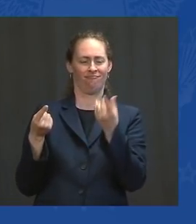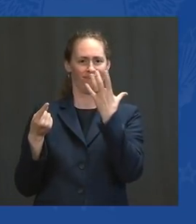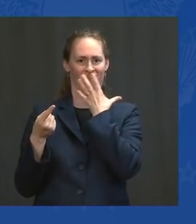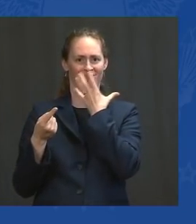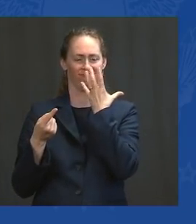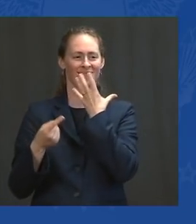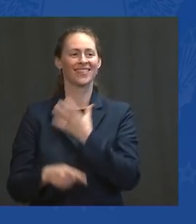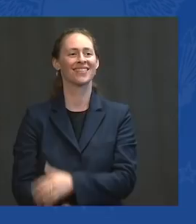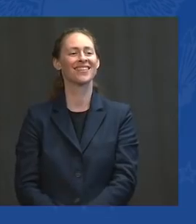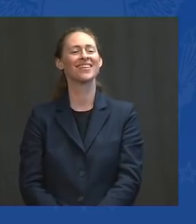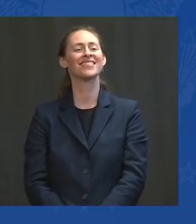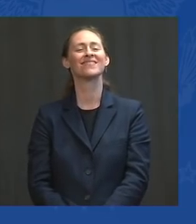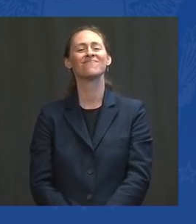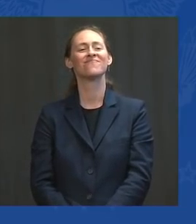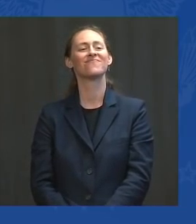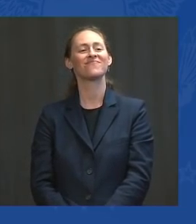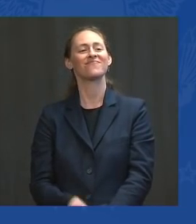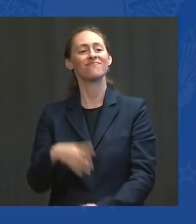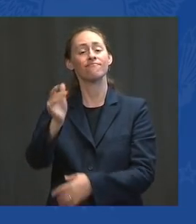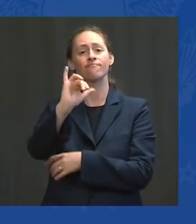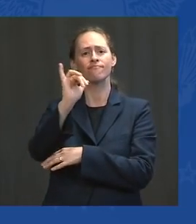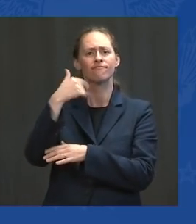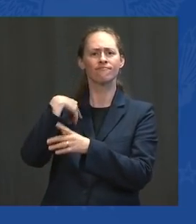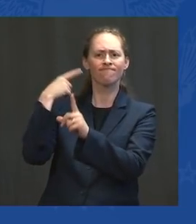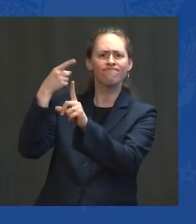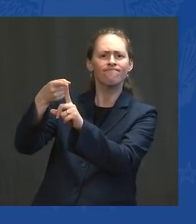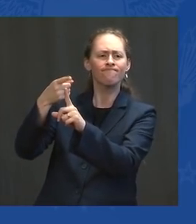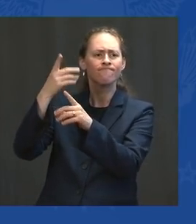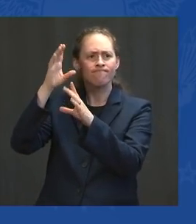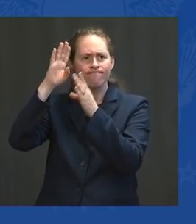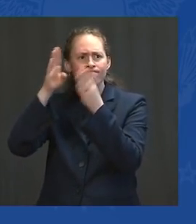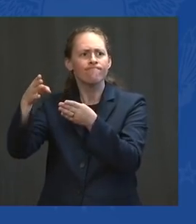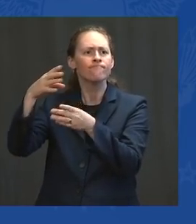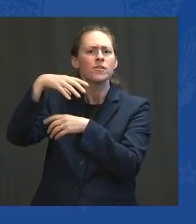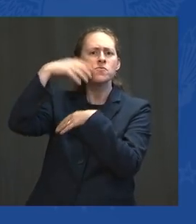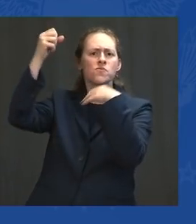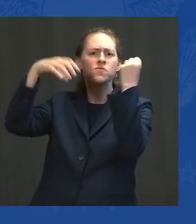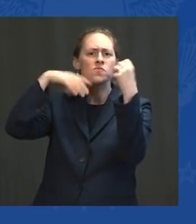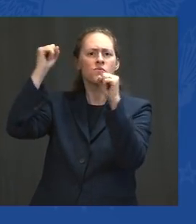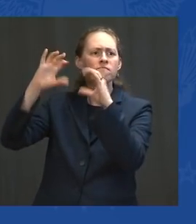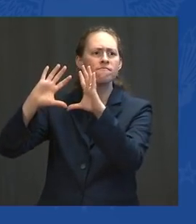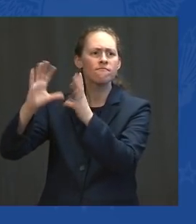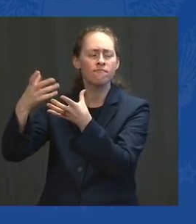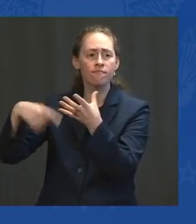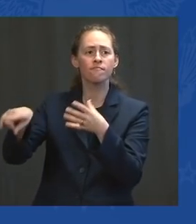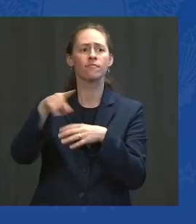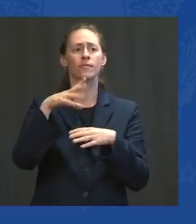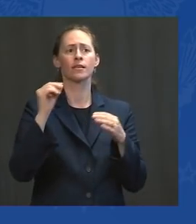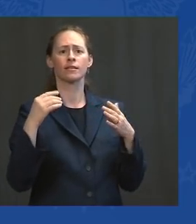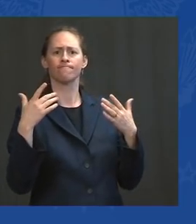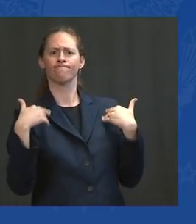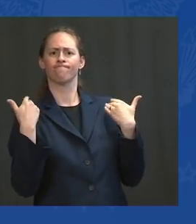and 70 percent of adults over the age of 27. By the end of this week, we'll have reached the mark